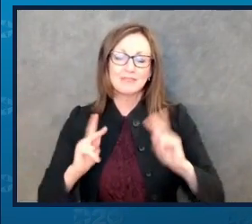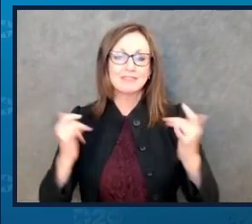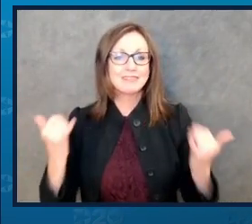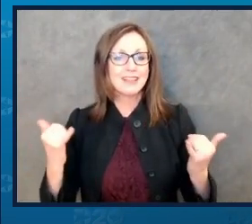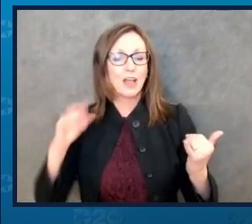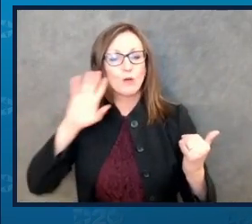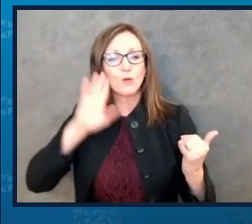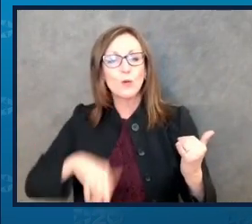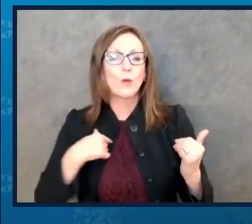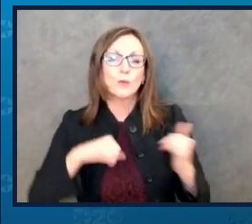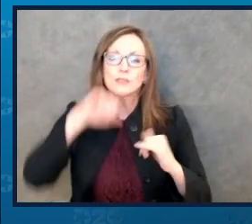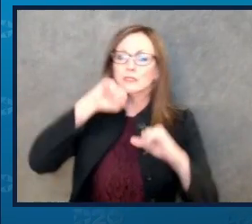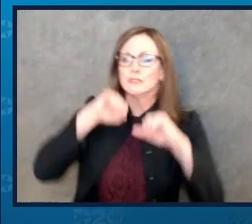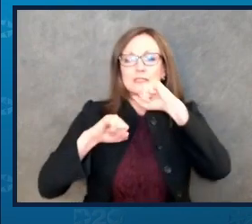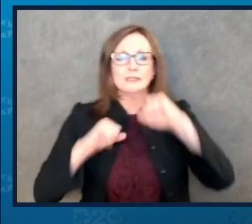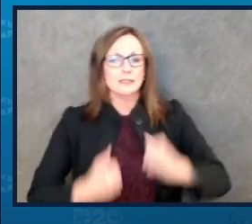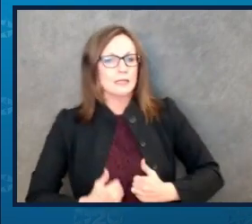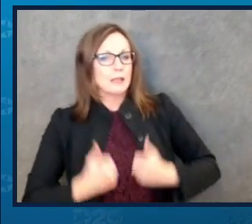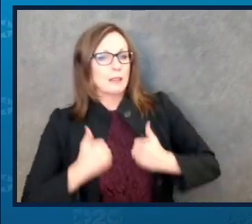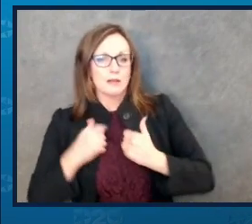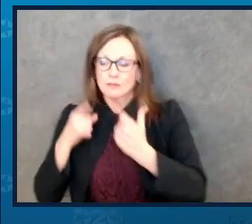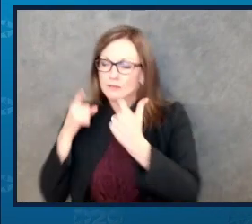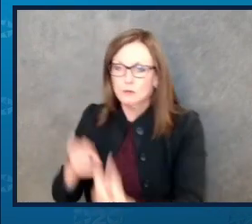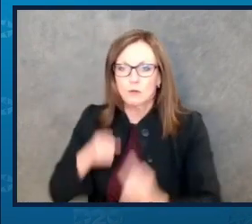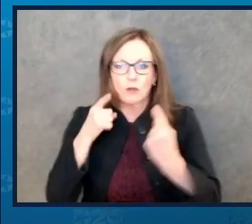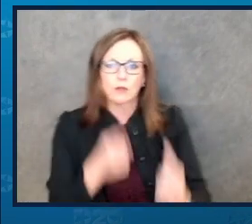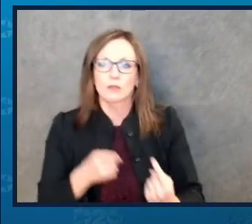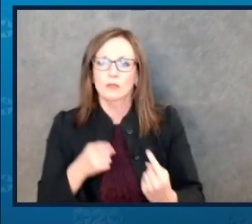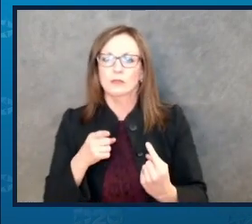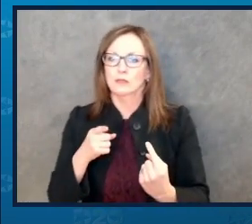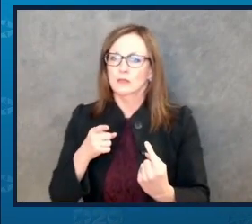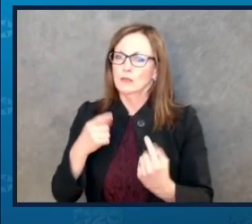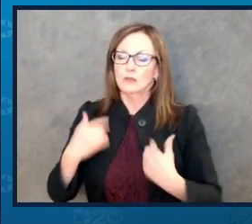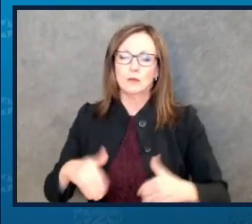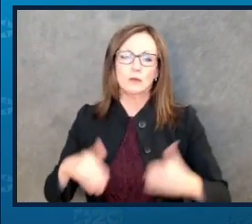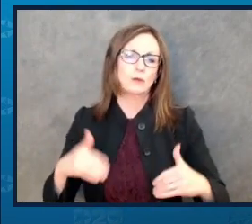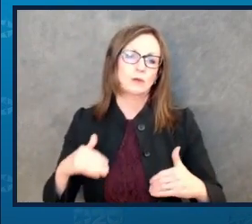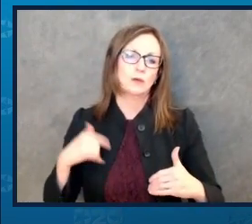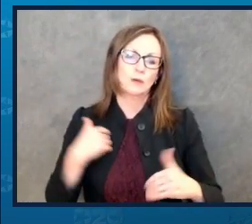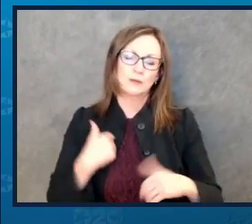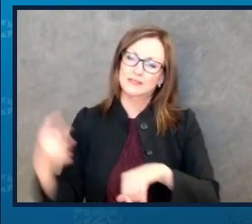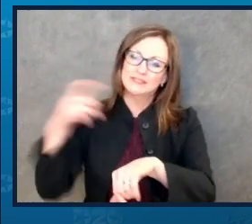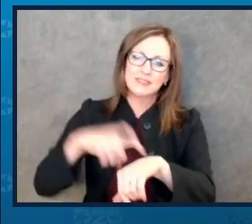WE FACE CAN ONLY BE SOLVED BY